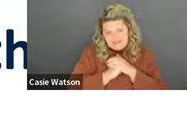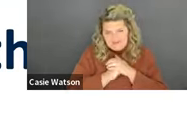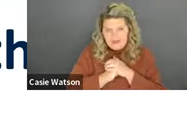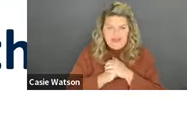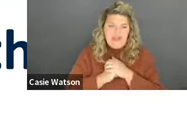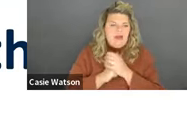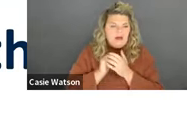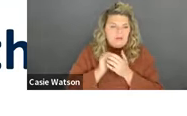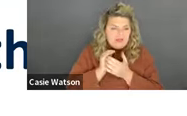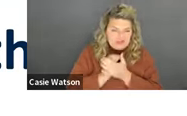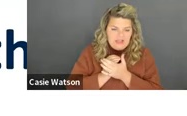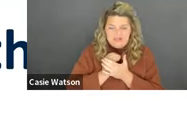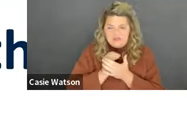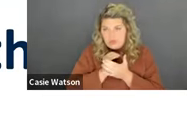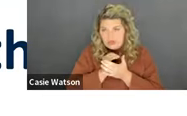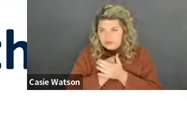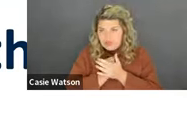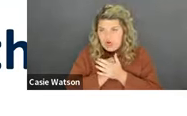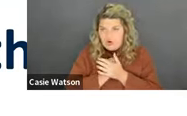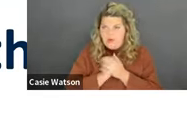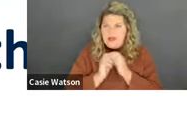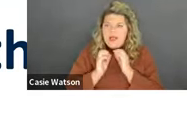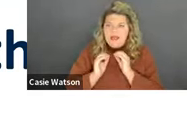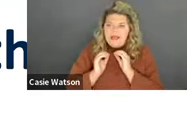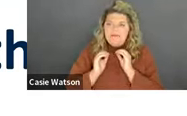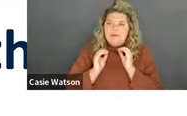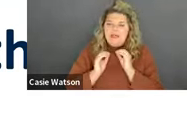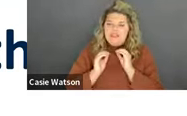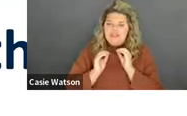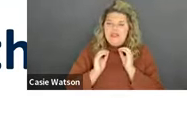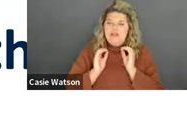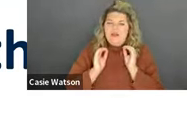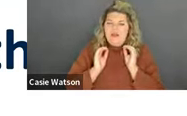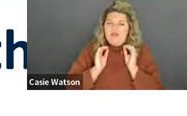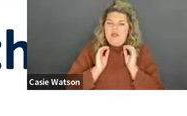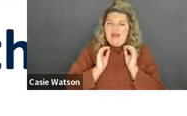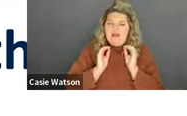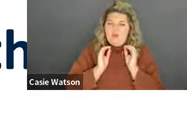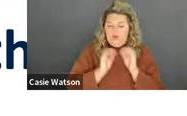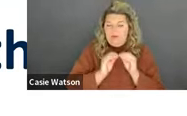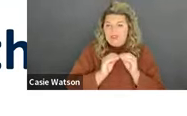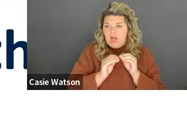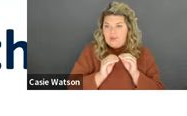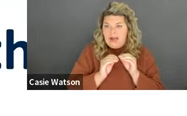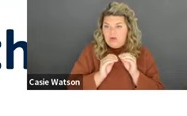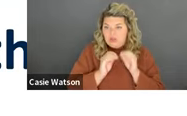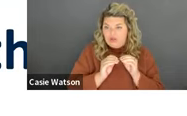specifically the agendas, the run of show, any information that will be talked about